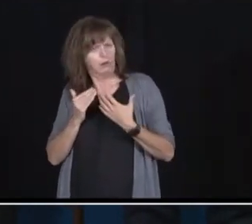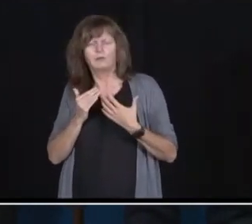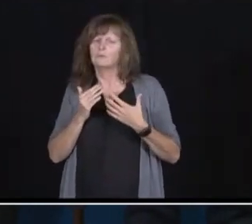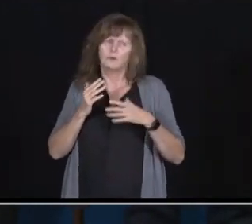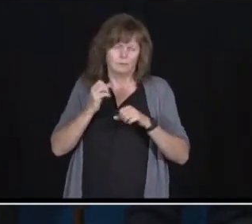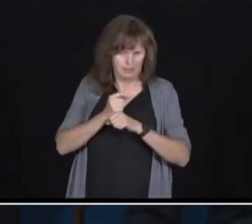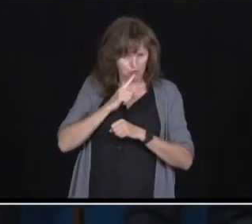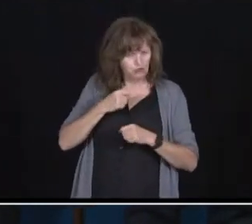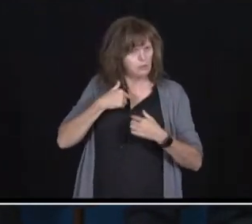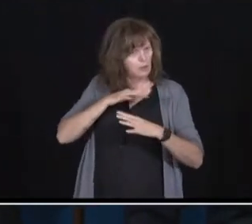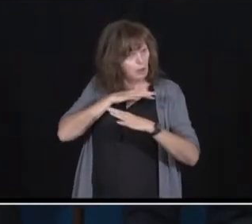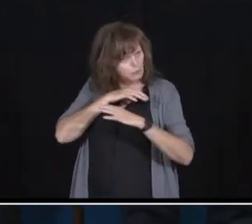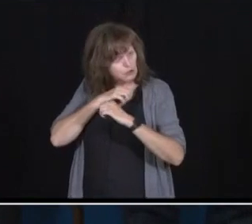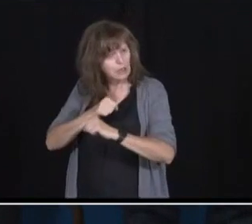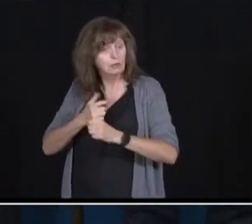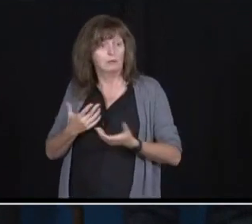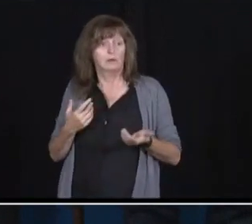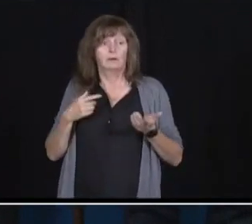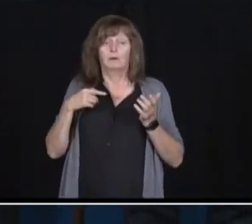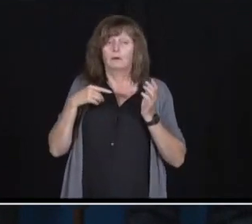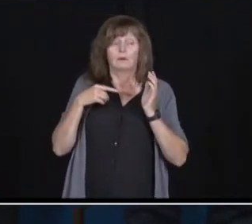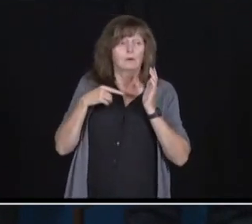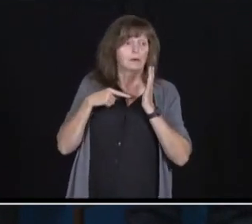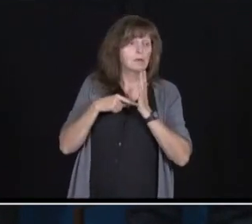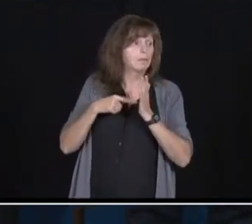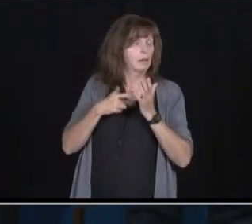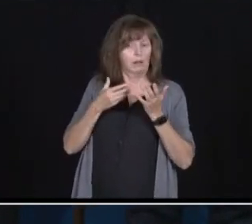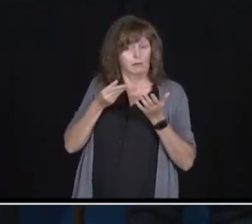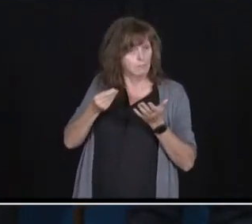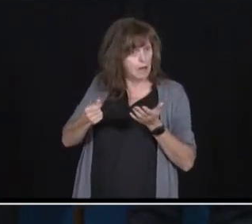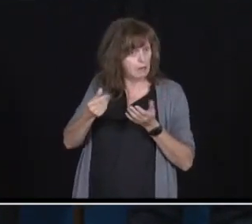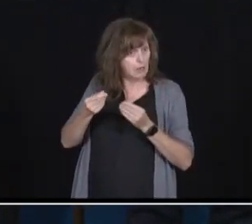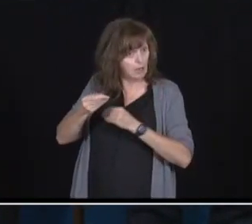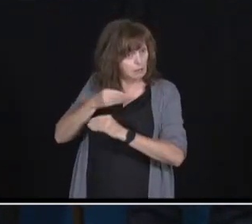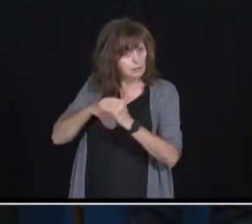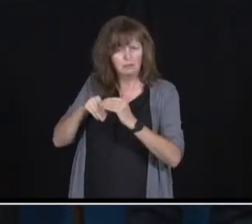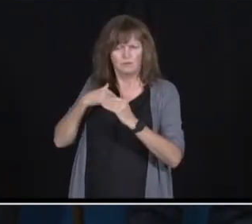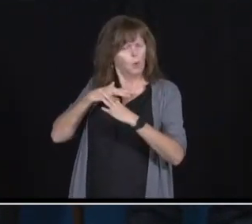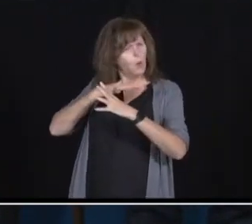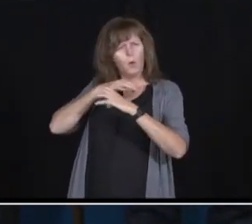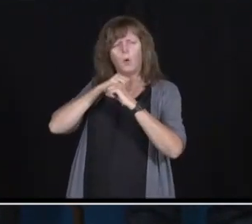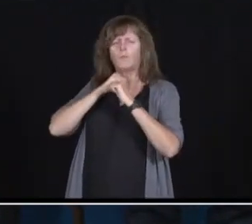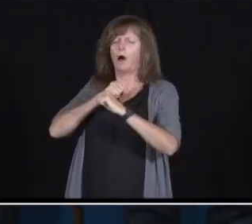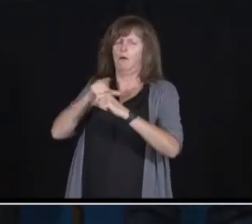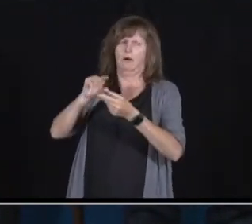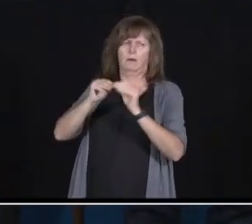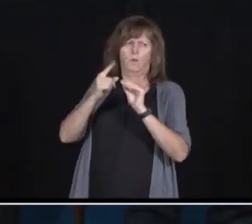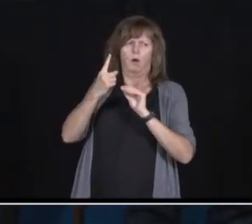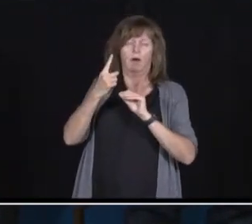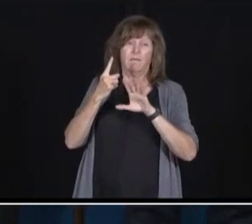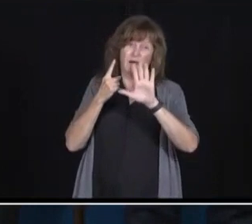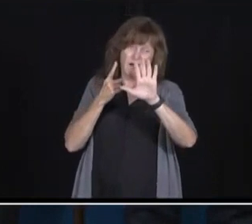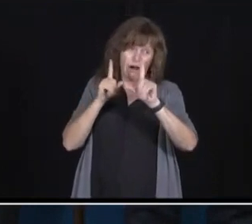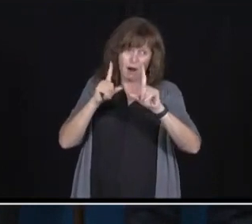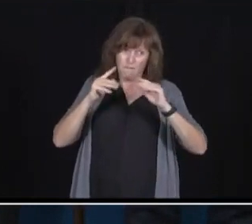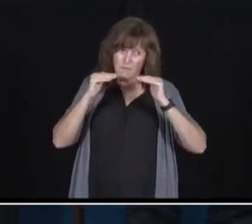of rent. So these are some of the enhancements that we are going to put forward. I below is protect the tenants.